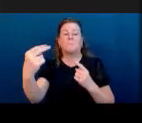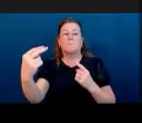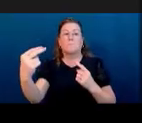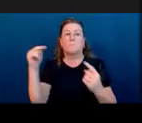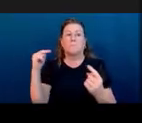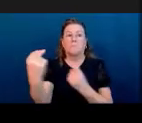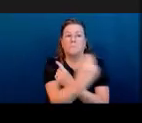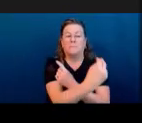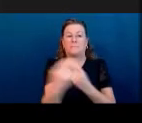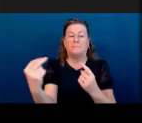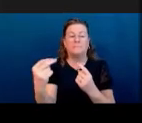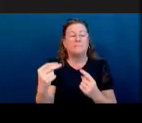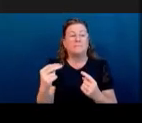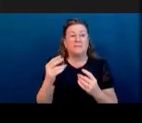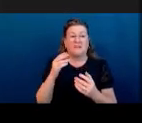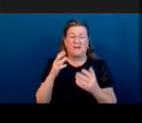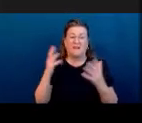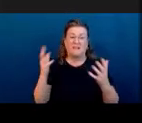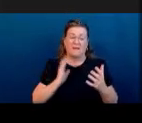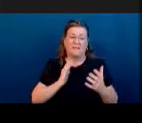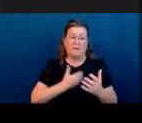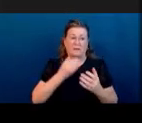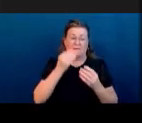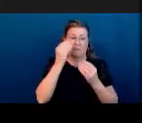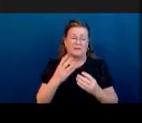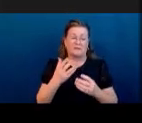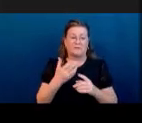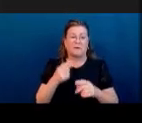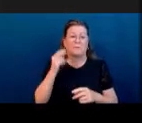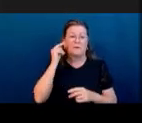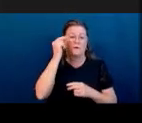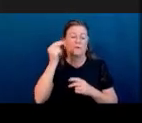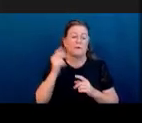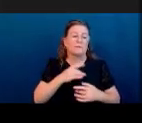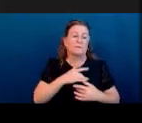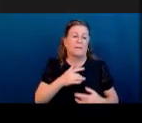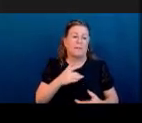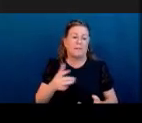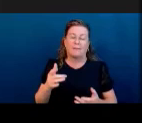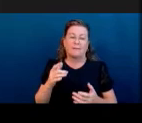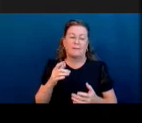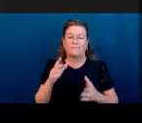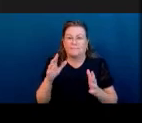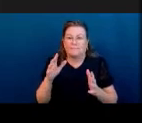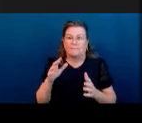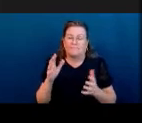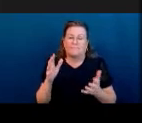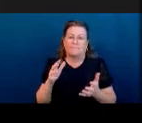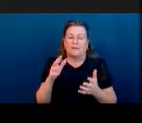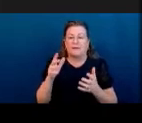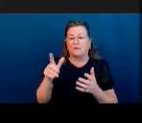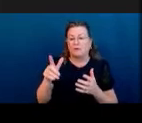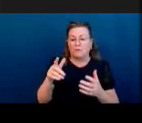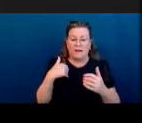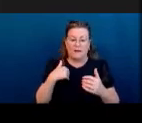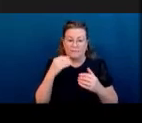neurotypical lens. Of you sit at the table and you scoop the food, and you have your food that's touching, and you have